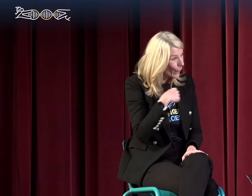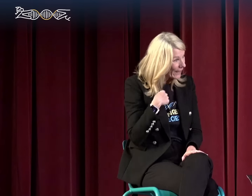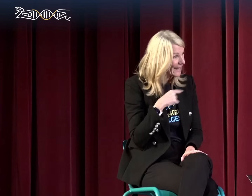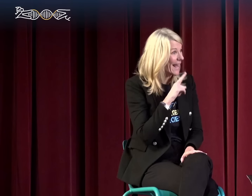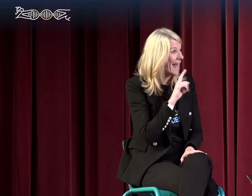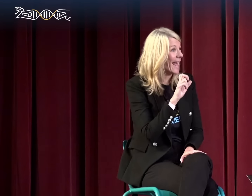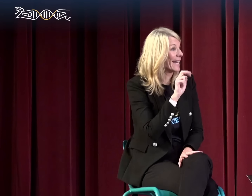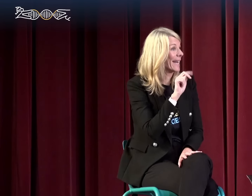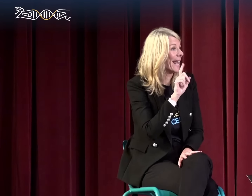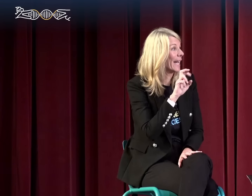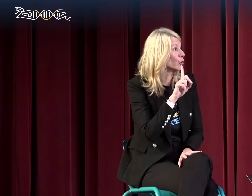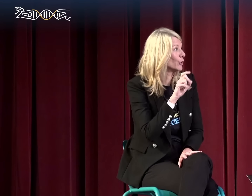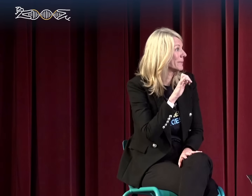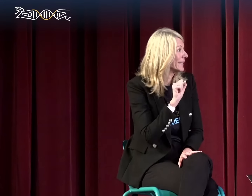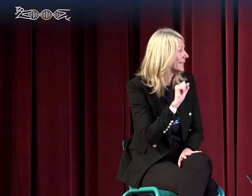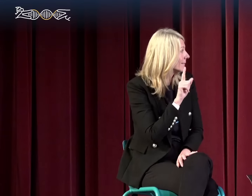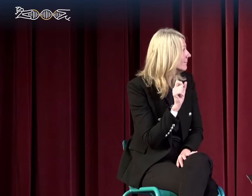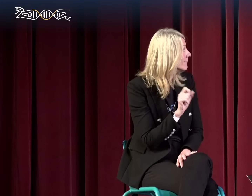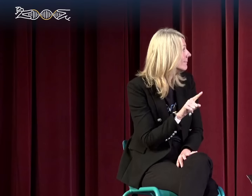Are we an endangered species?